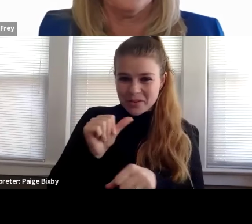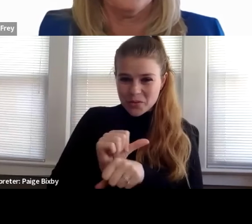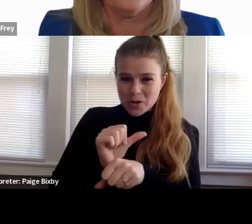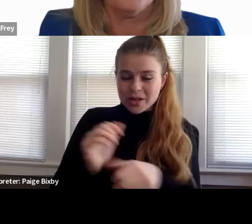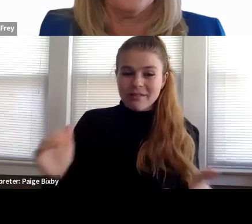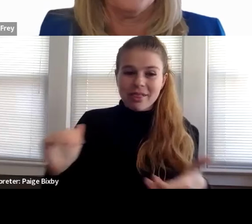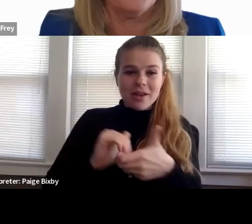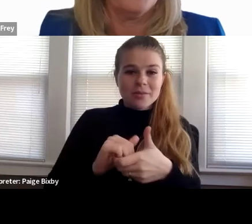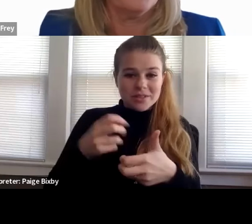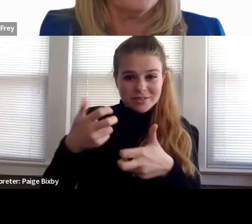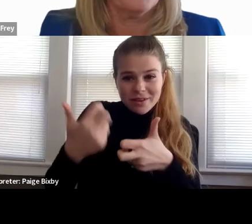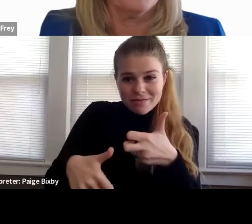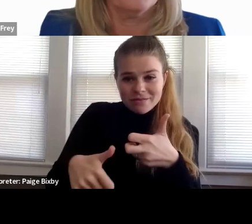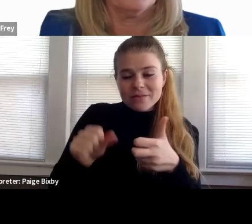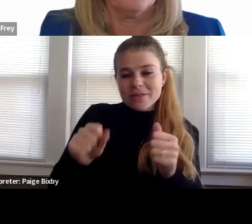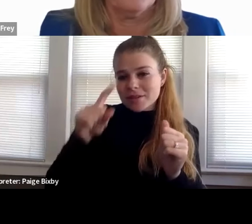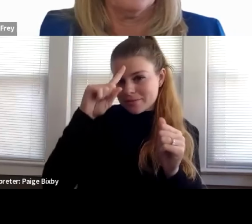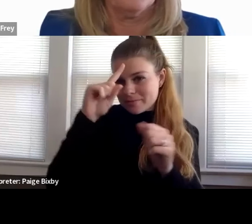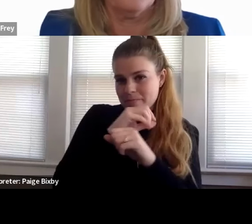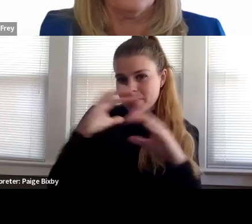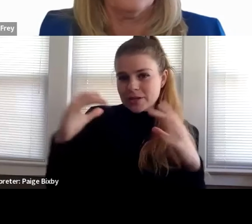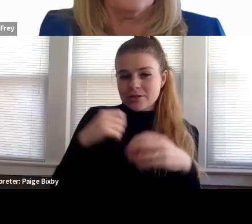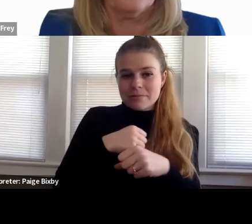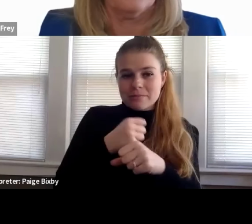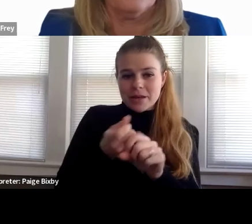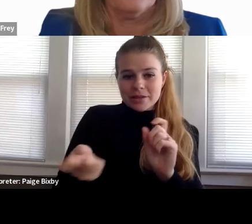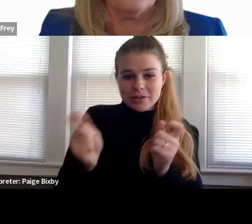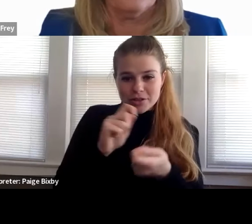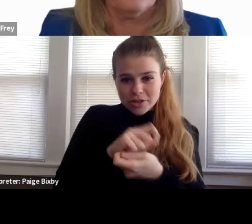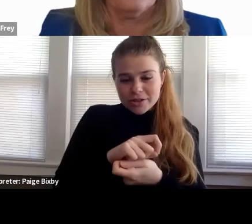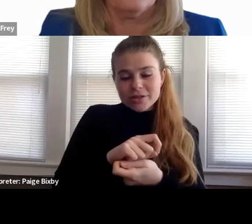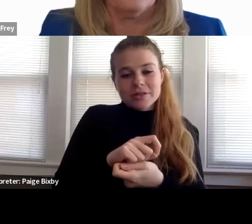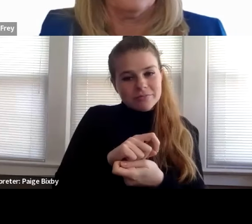And I can imagine that making these changes did not come without some challenges.